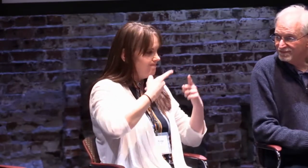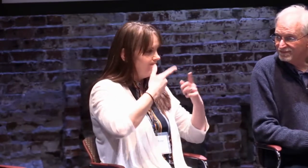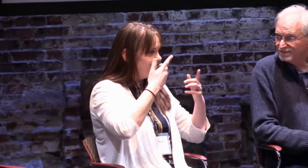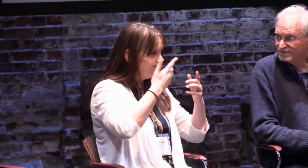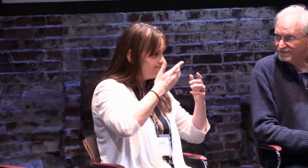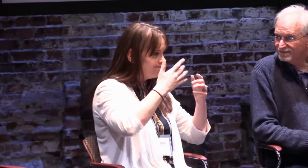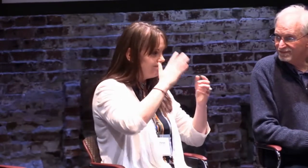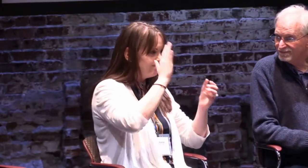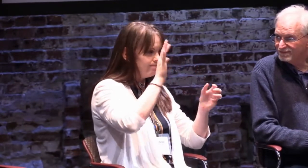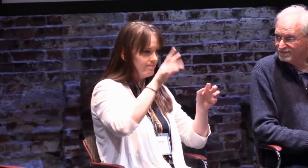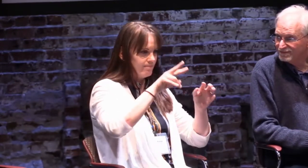Yes, as you were saying,